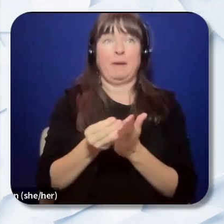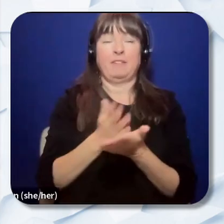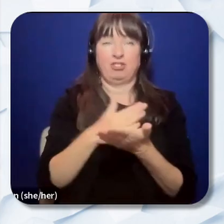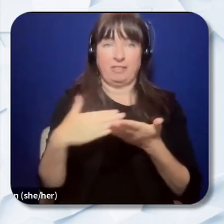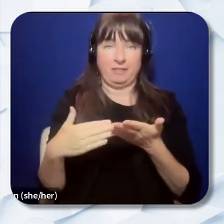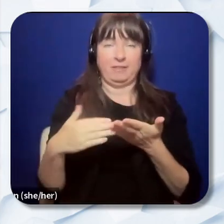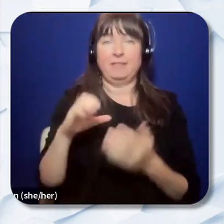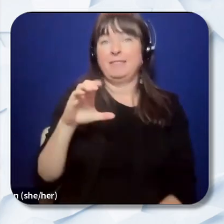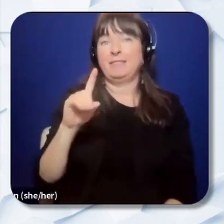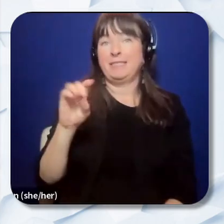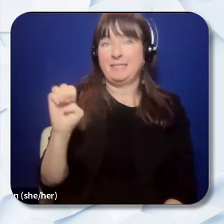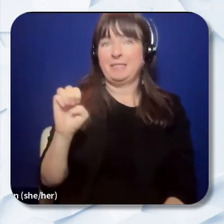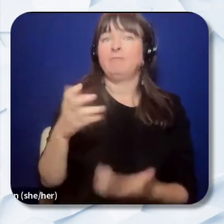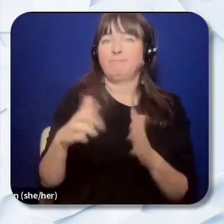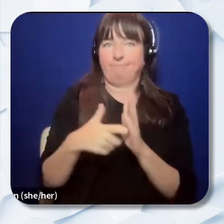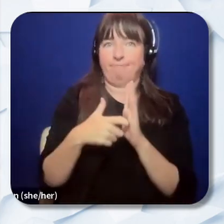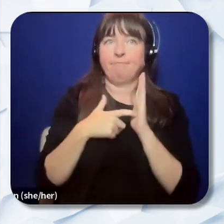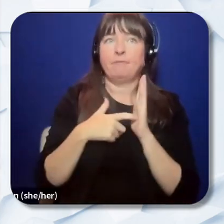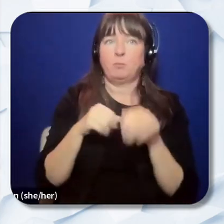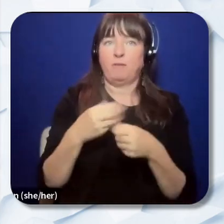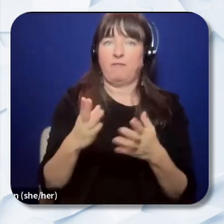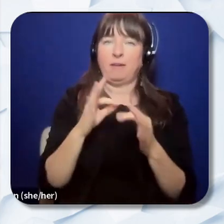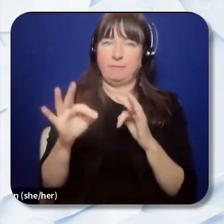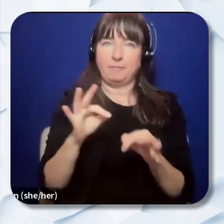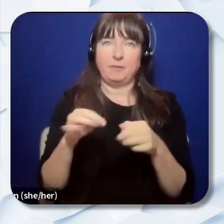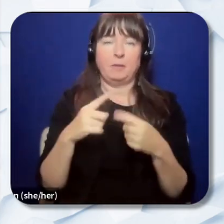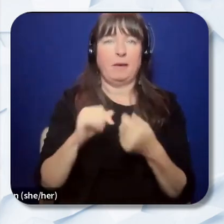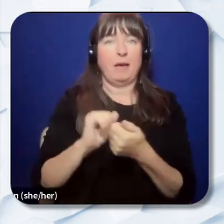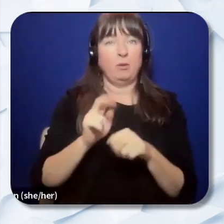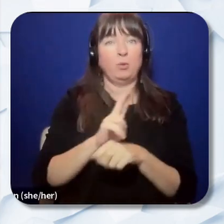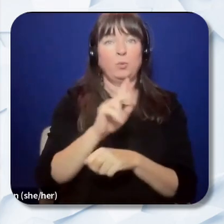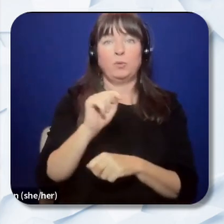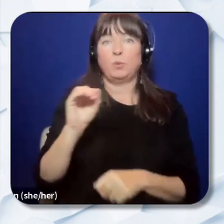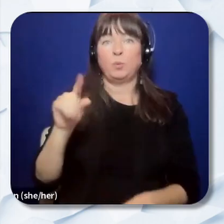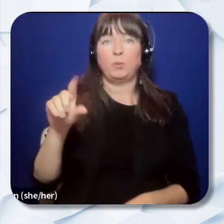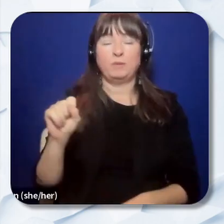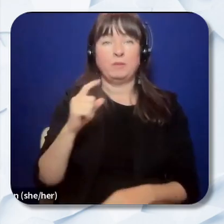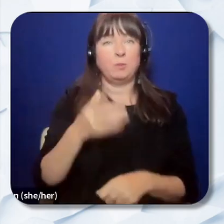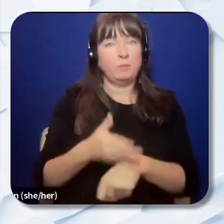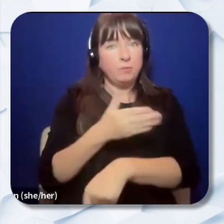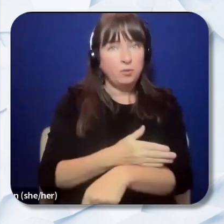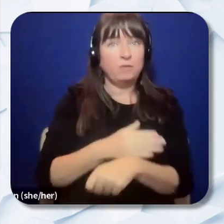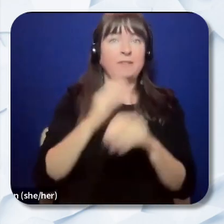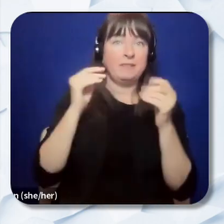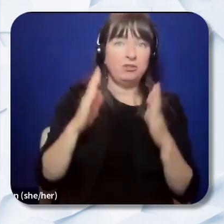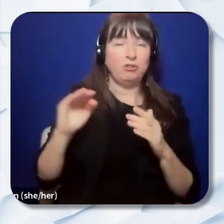CDE was mandated to provide guidance on using tools to enhance teacher-child interactions and